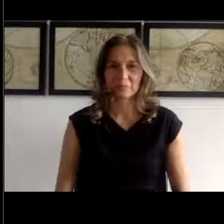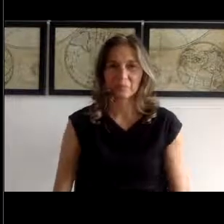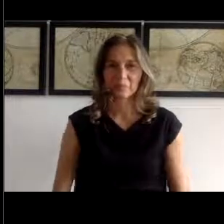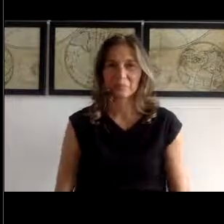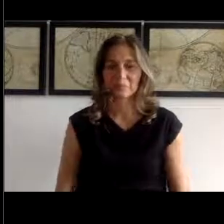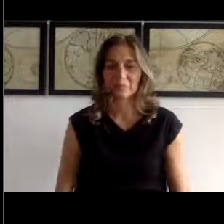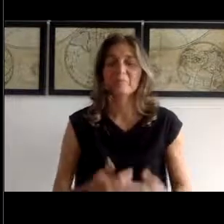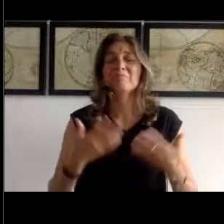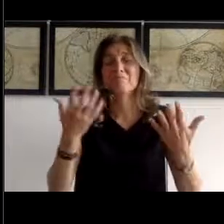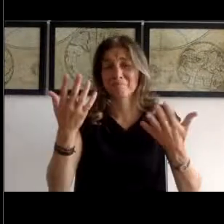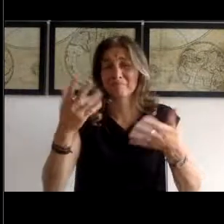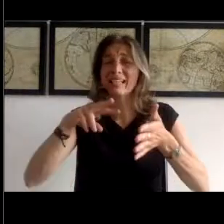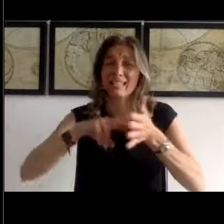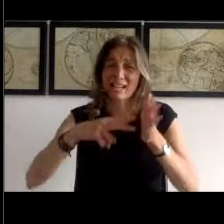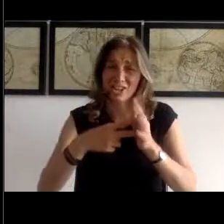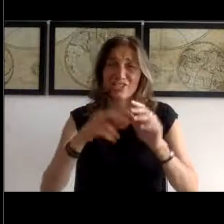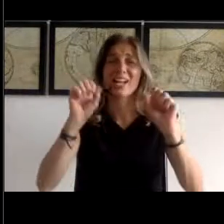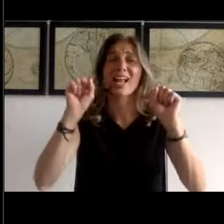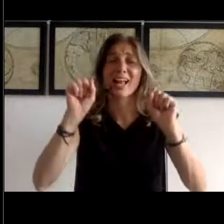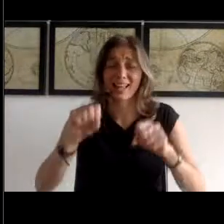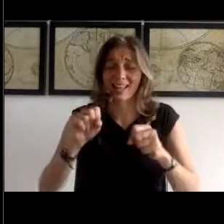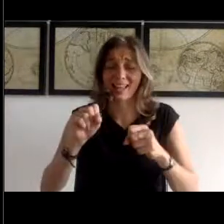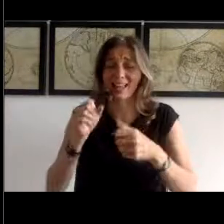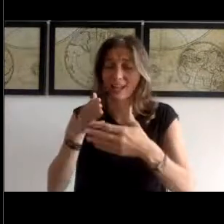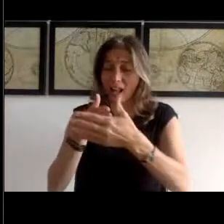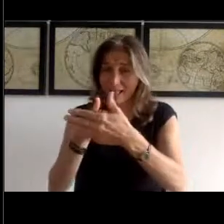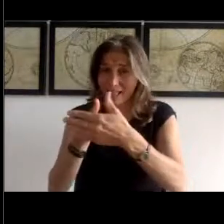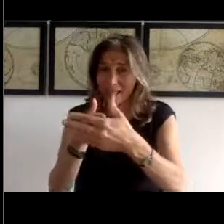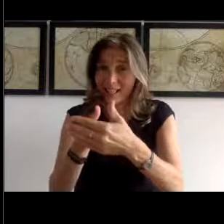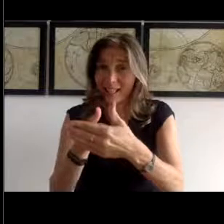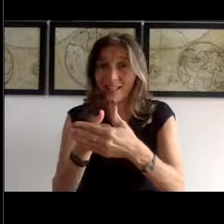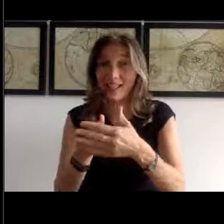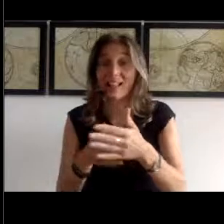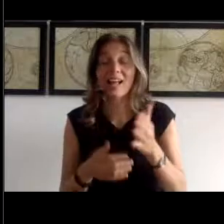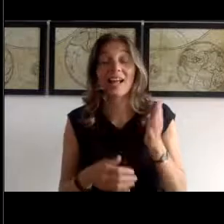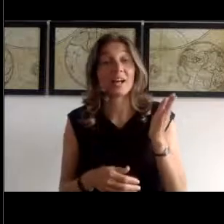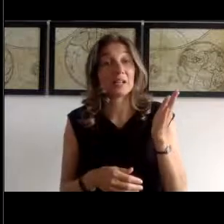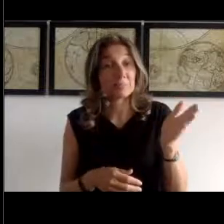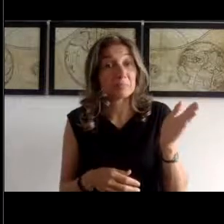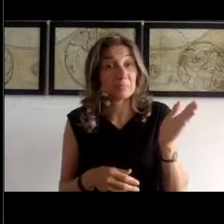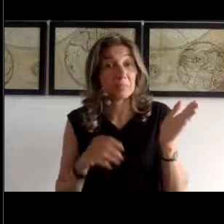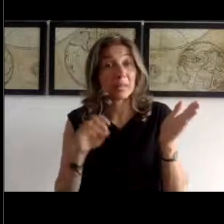so the city where the study went on Erasmus, which helped me organize medical aids and to search